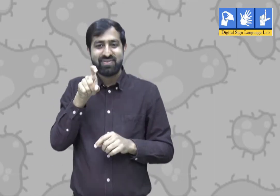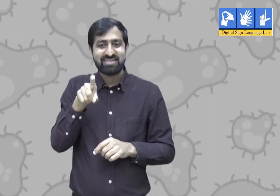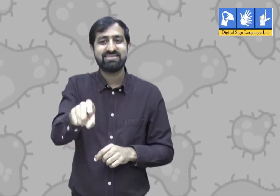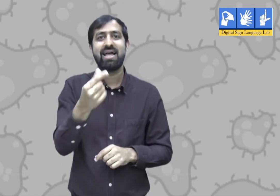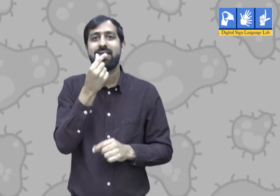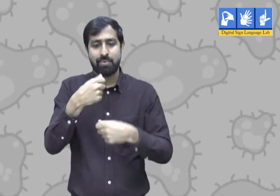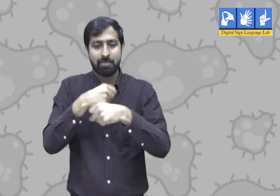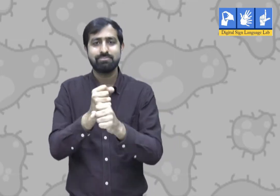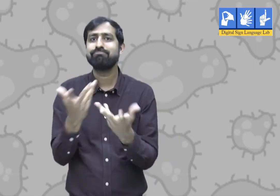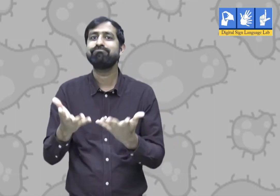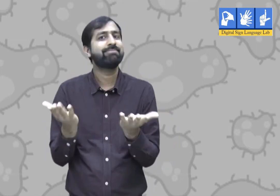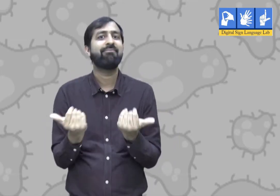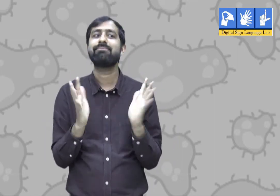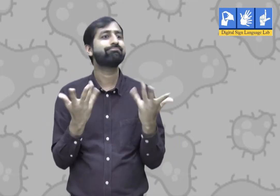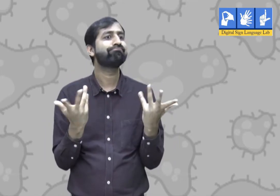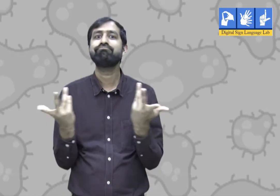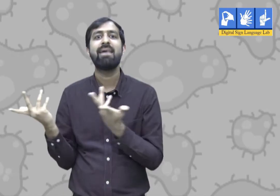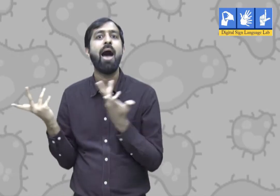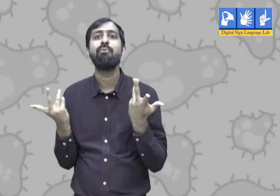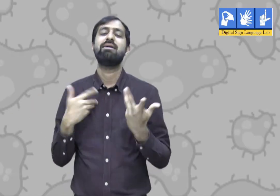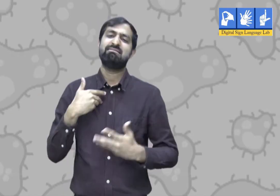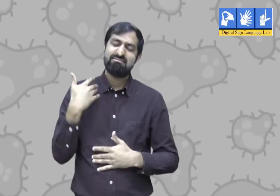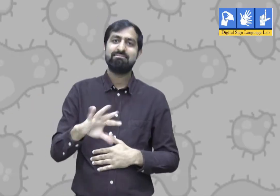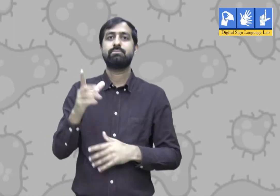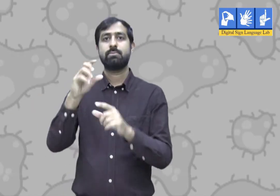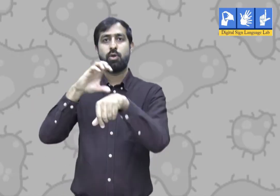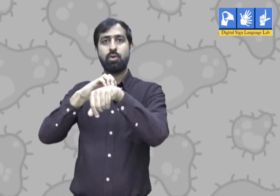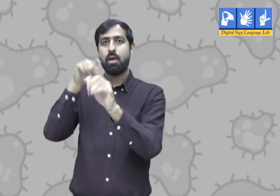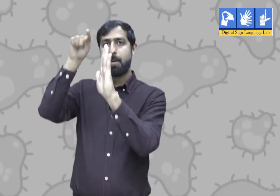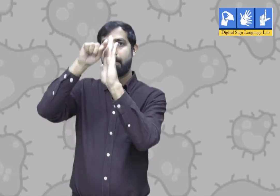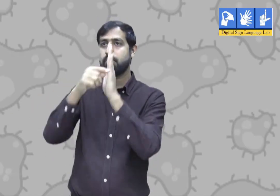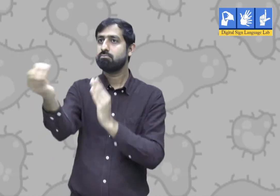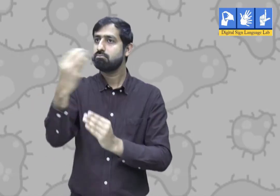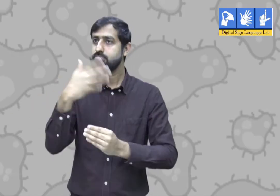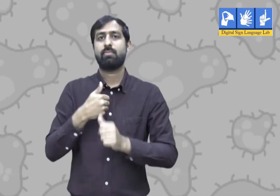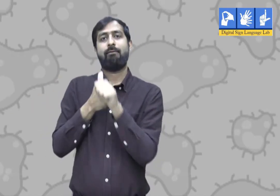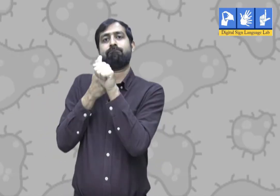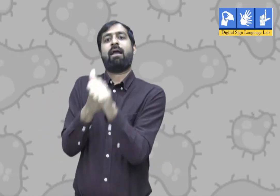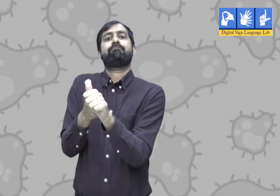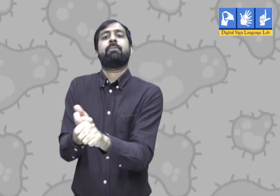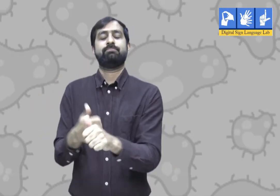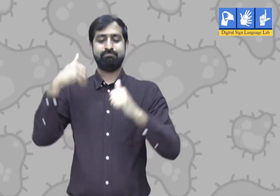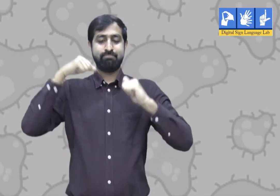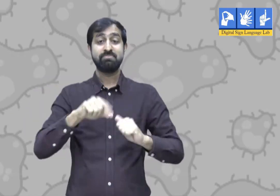There is currently no vaccine or medications available to cure COVID-19 pandemic. To avoid complications, we must follow the precautions as advised by doctors.